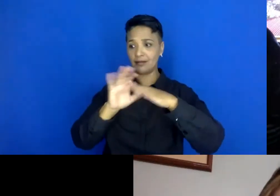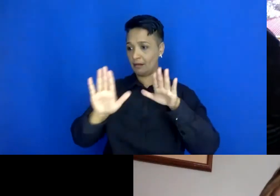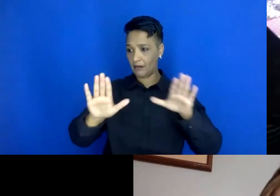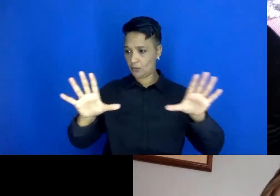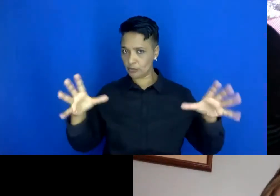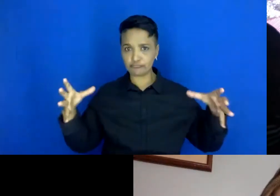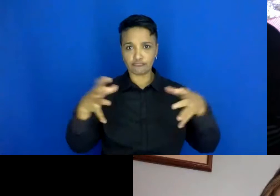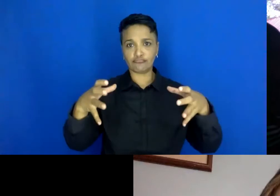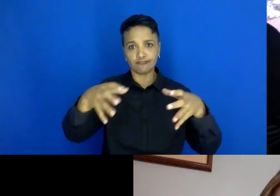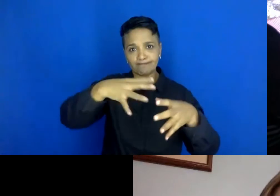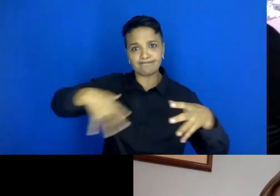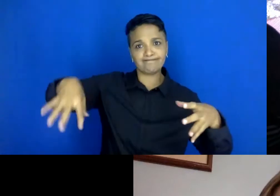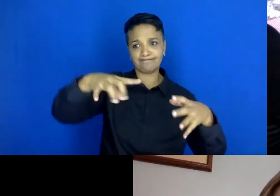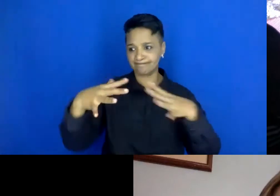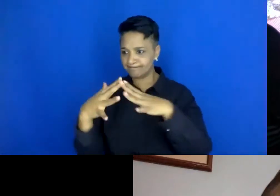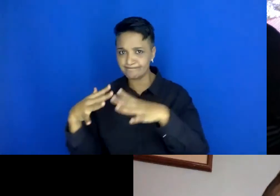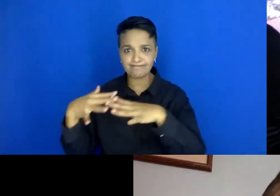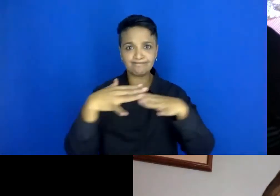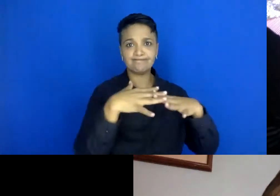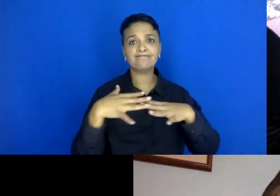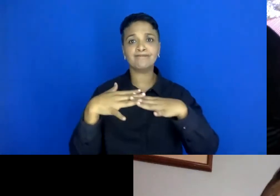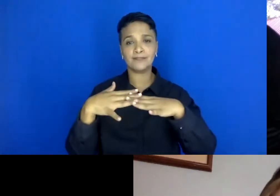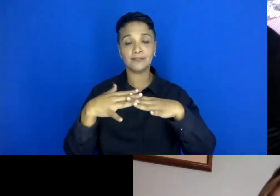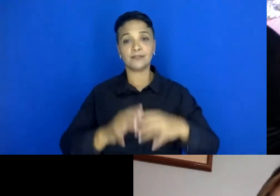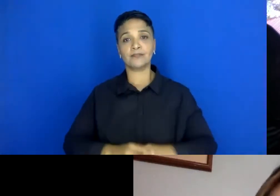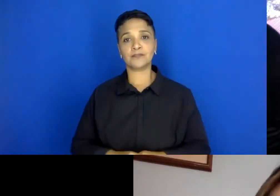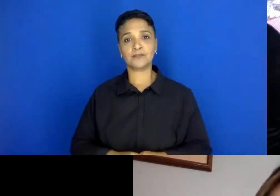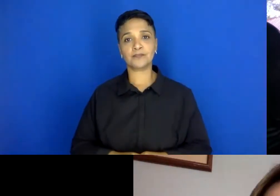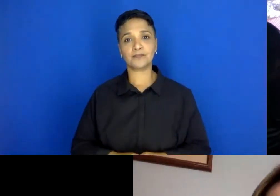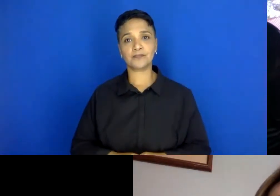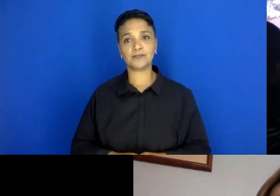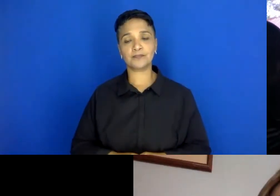a very important step for the collaboration of our nation